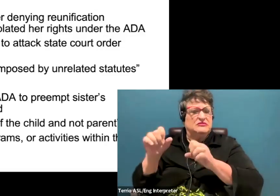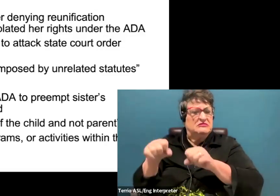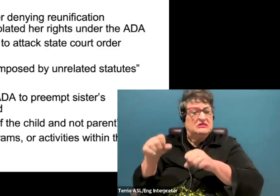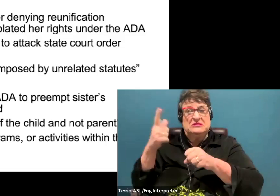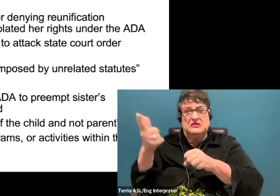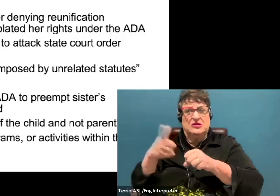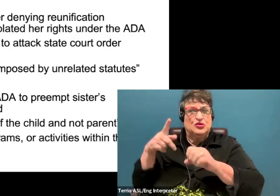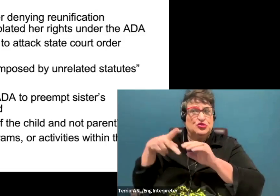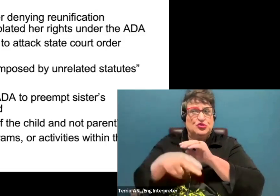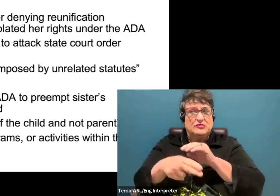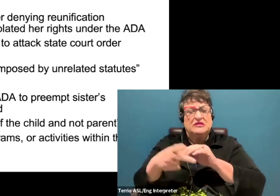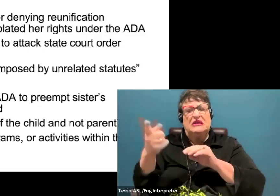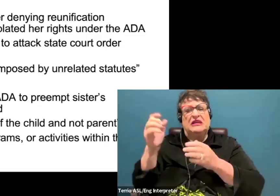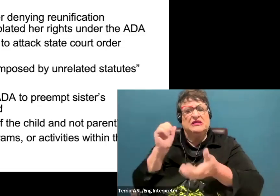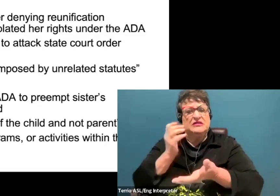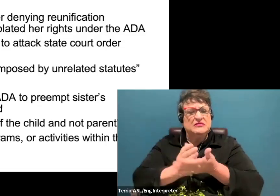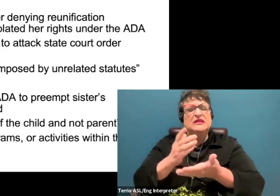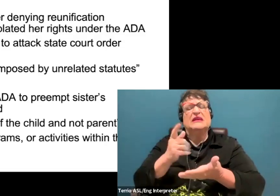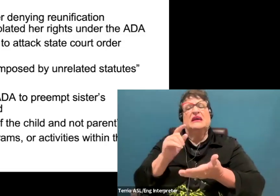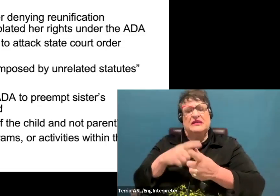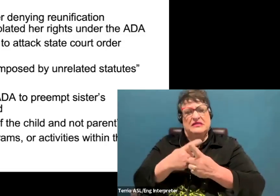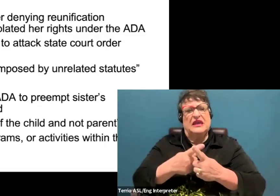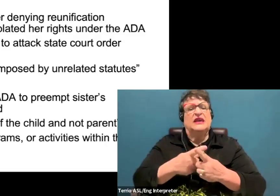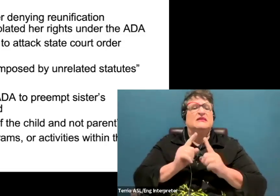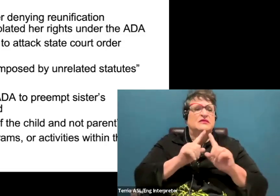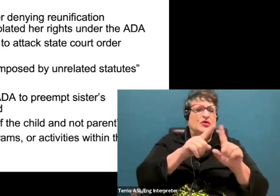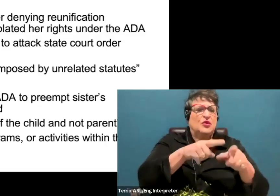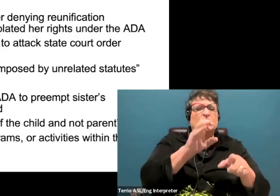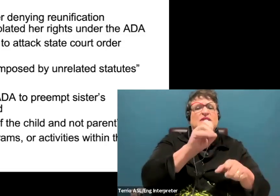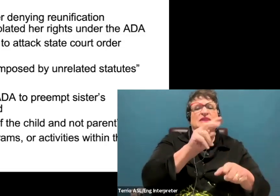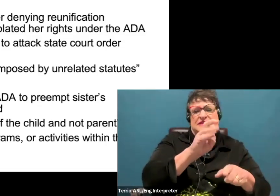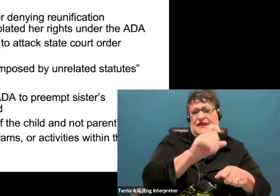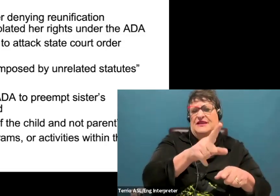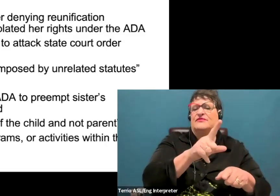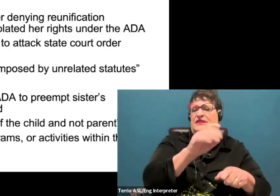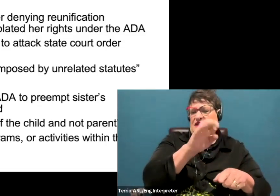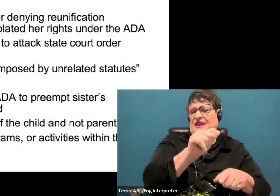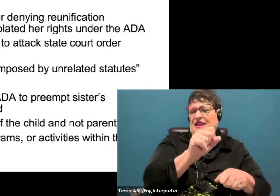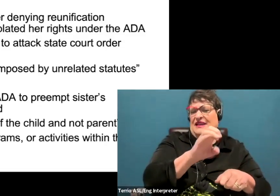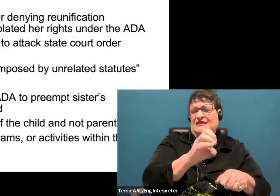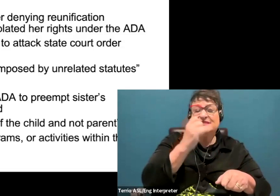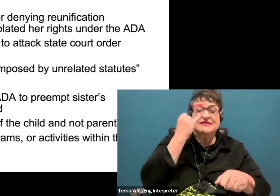I think I was discriminated by the ADA. And even if they win on that part, you can't undo TPR,